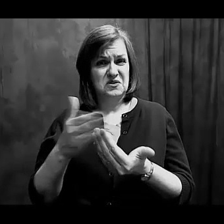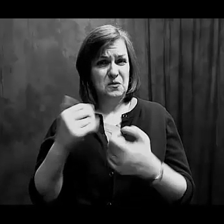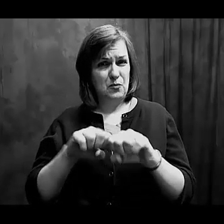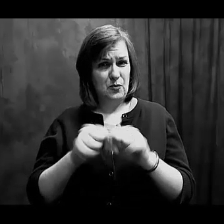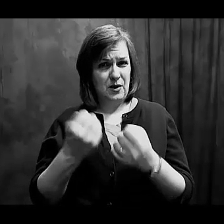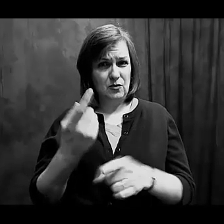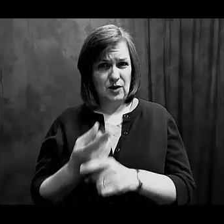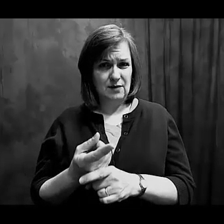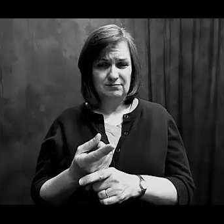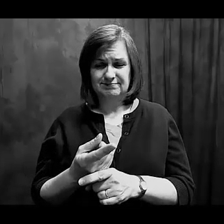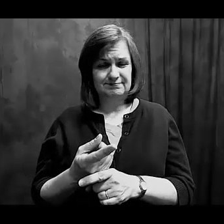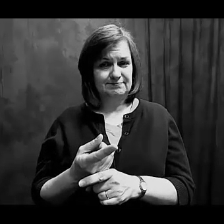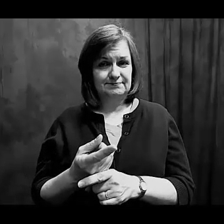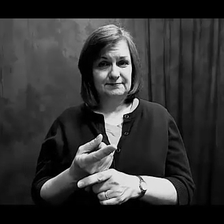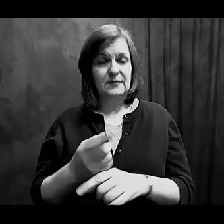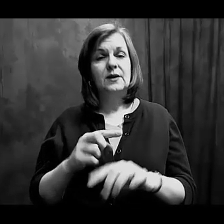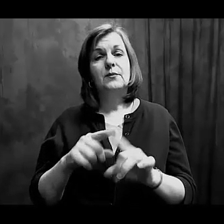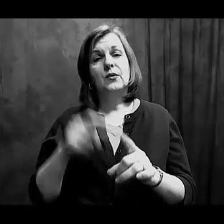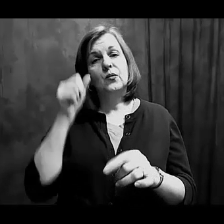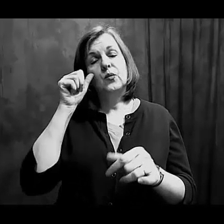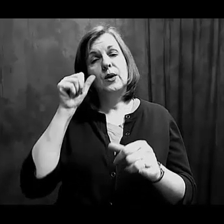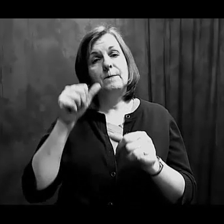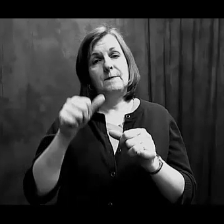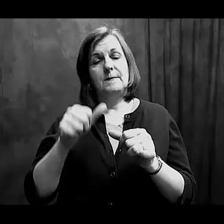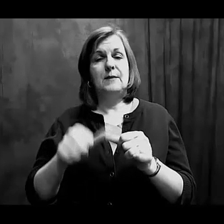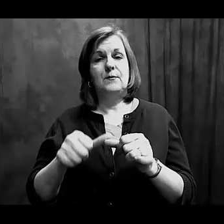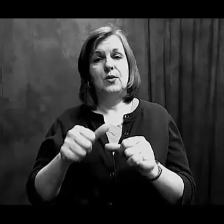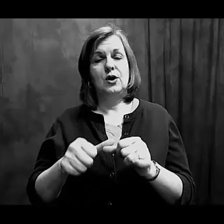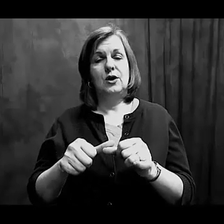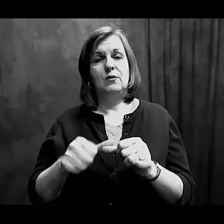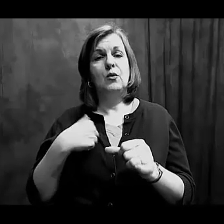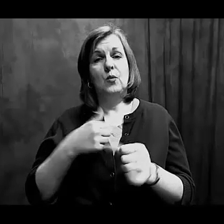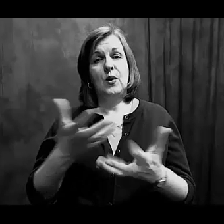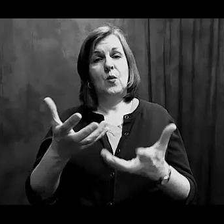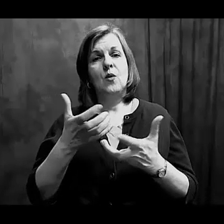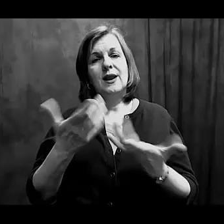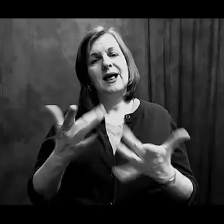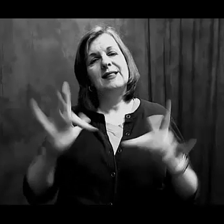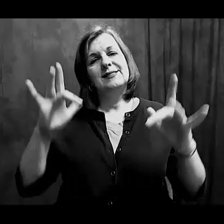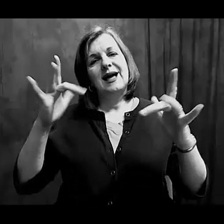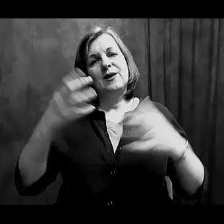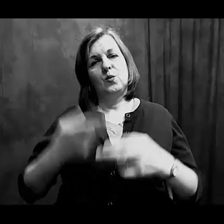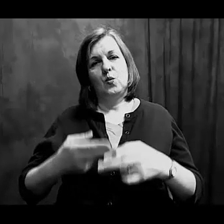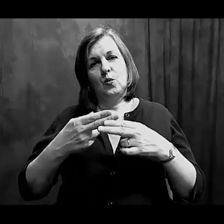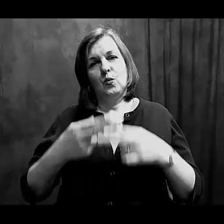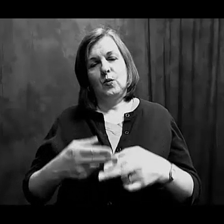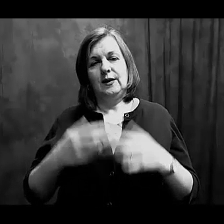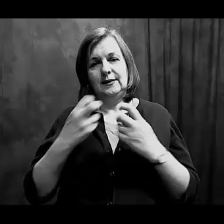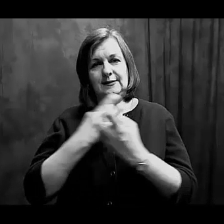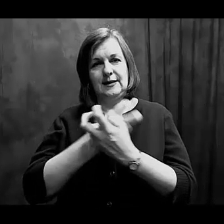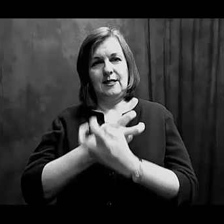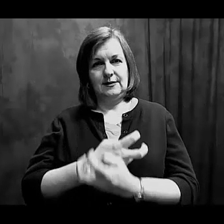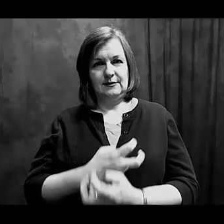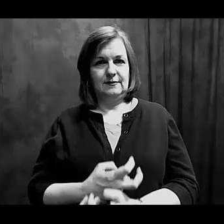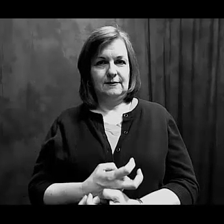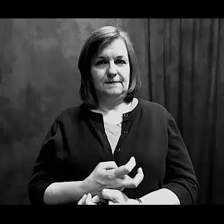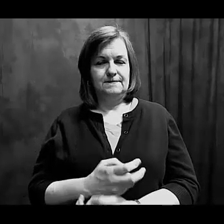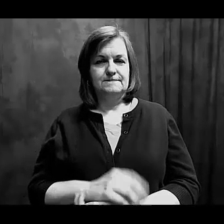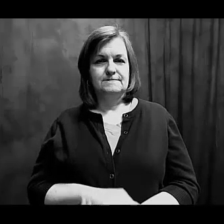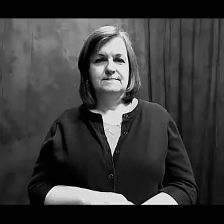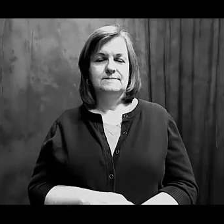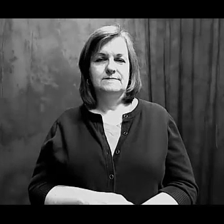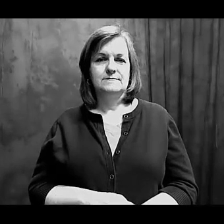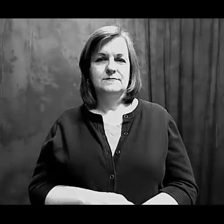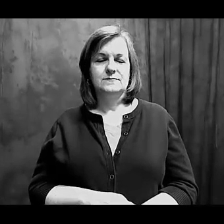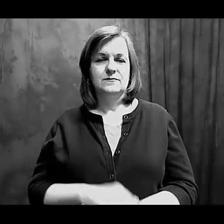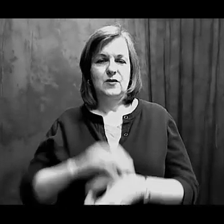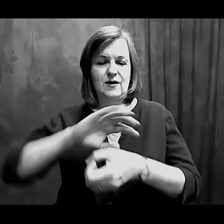dangerous as far as it would break easily -- well you have to keep in mind that we have to keep a fairly light weight skeleton